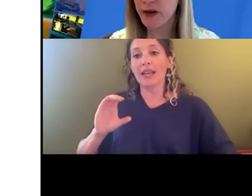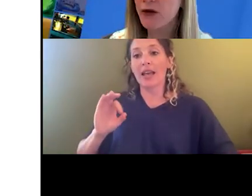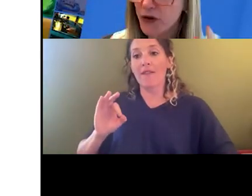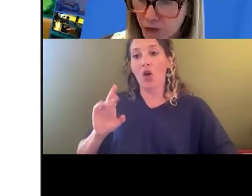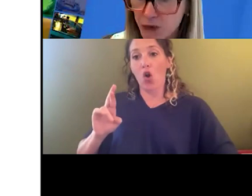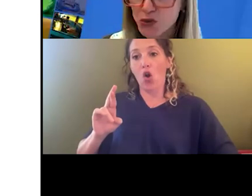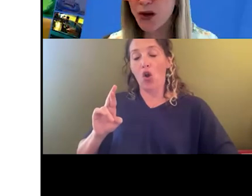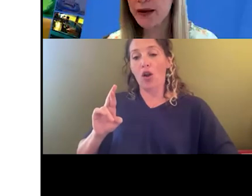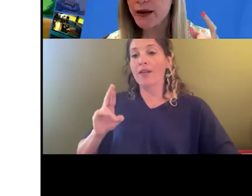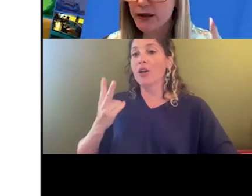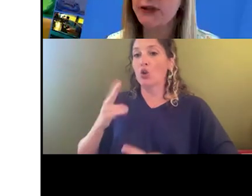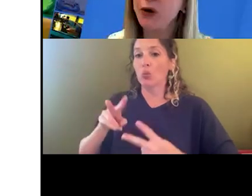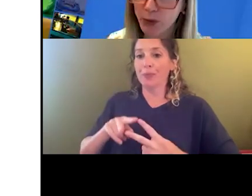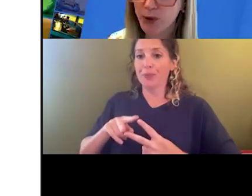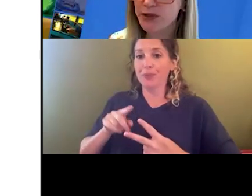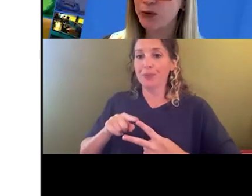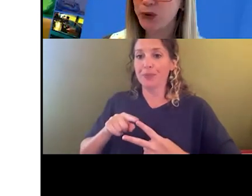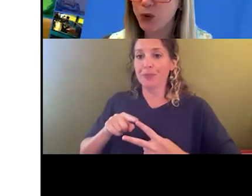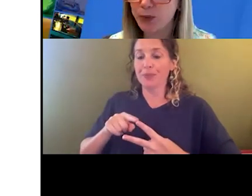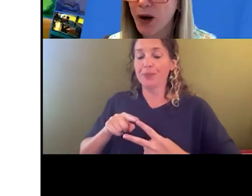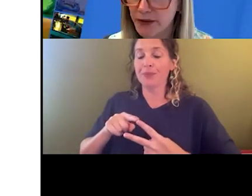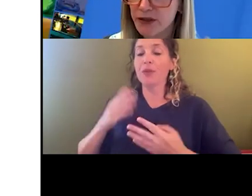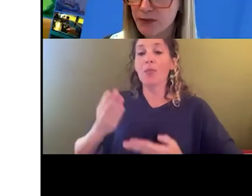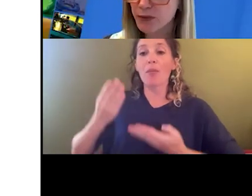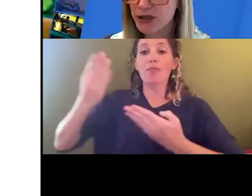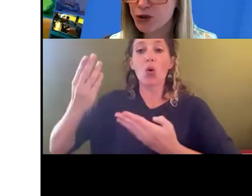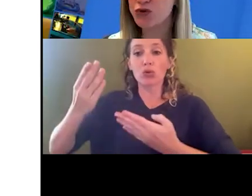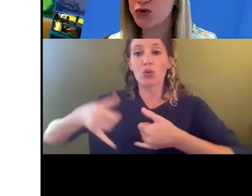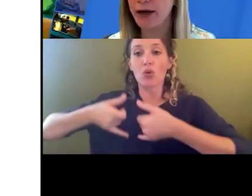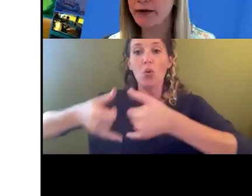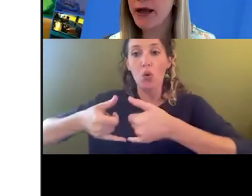The first way is in our Proposal and Award Policies and Procedures Guide,